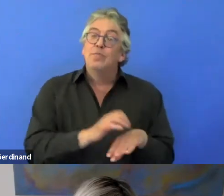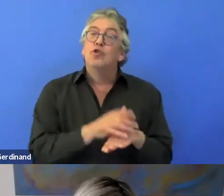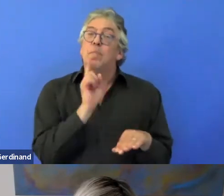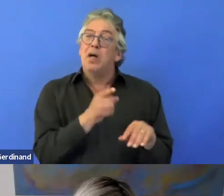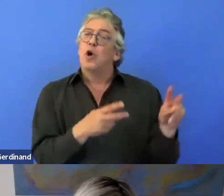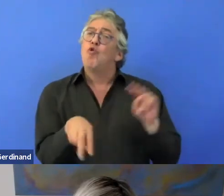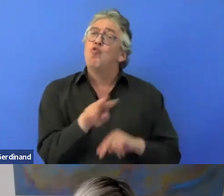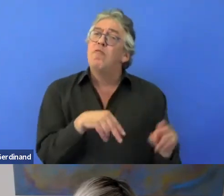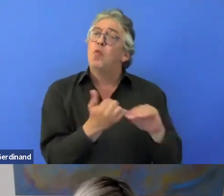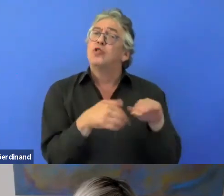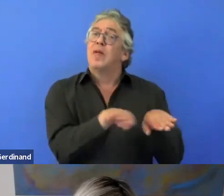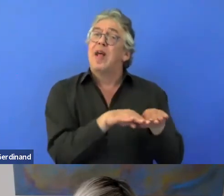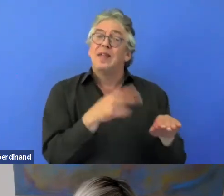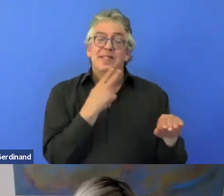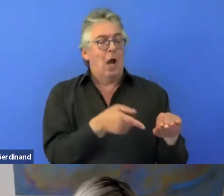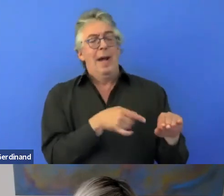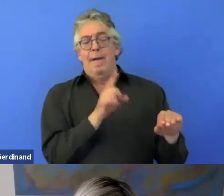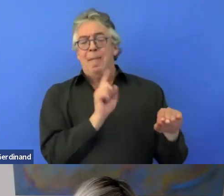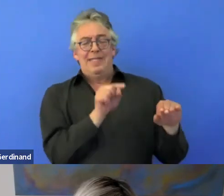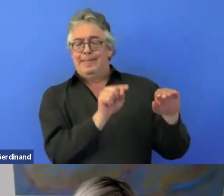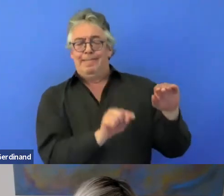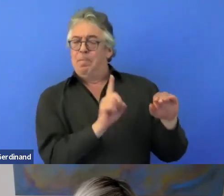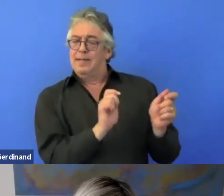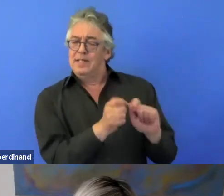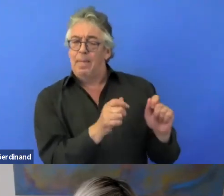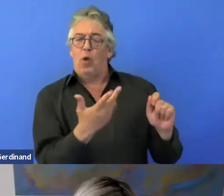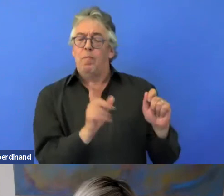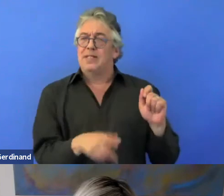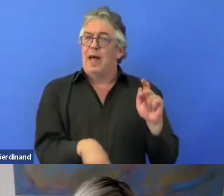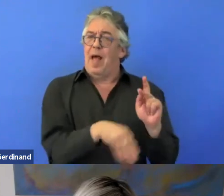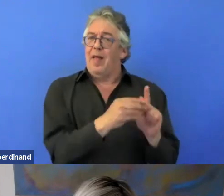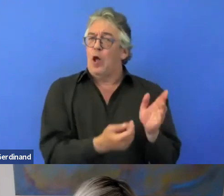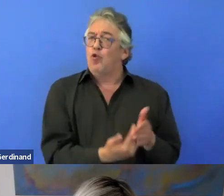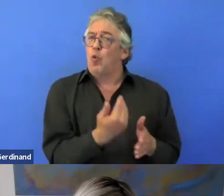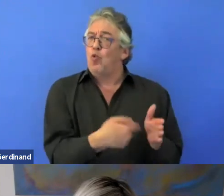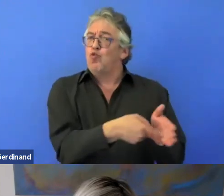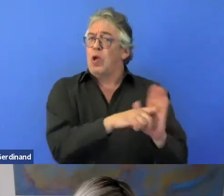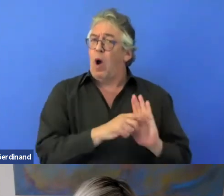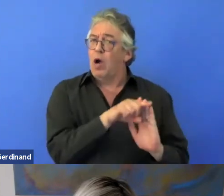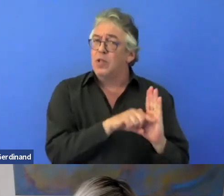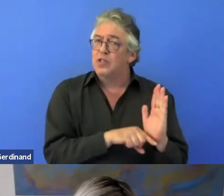and see, we need to adapt this or add new requirements because this was not covered and so forth.